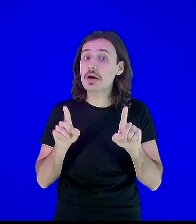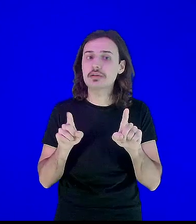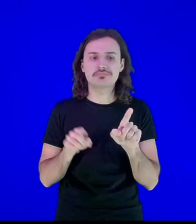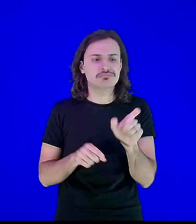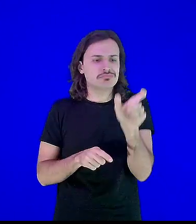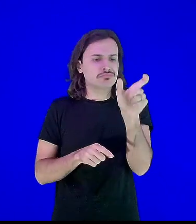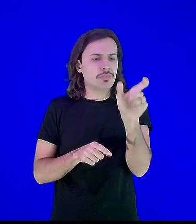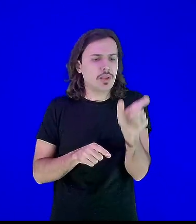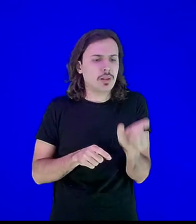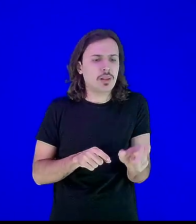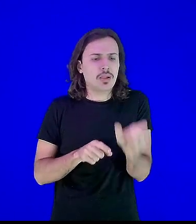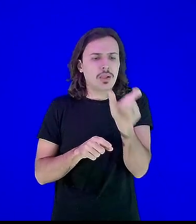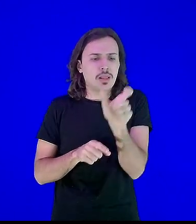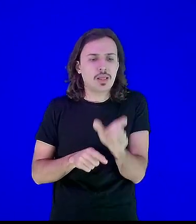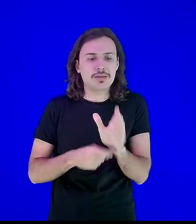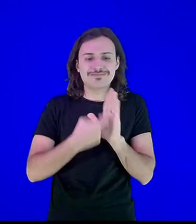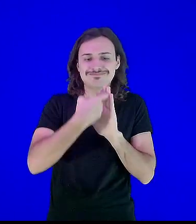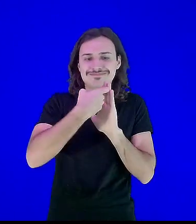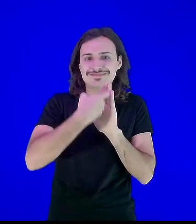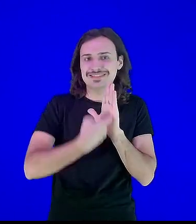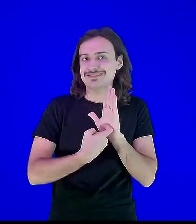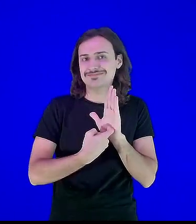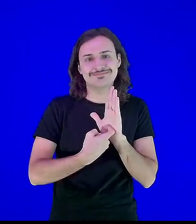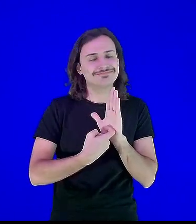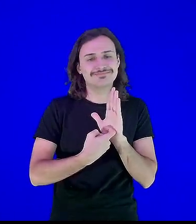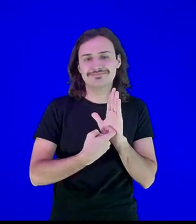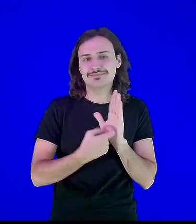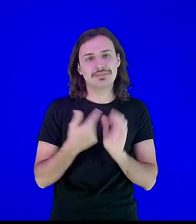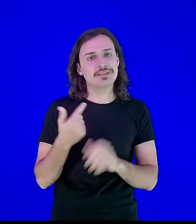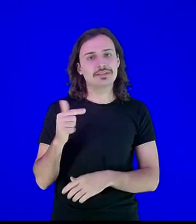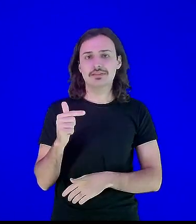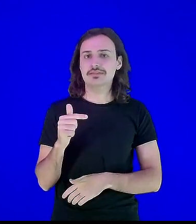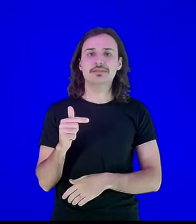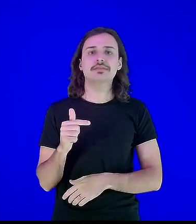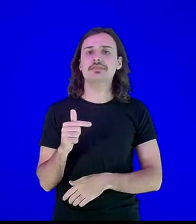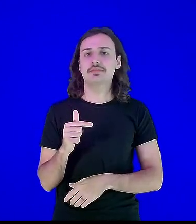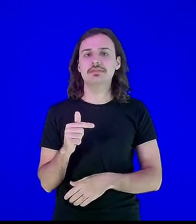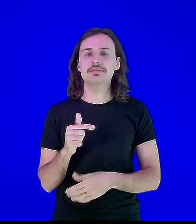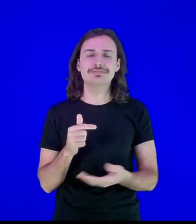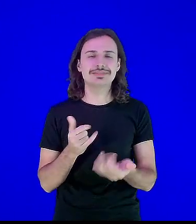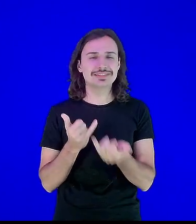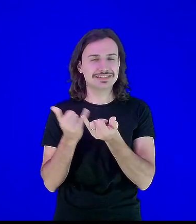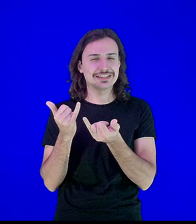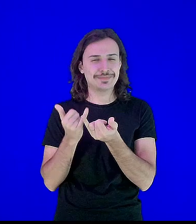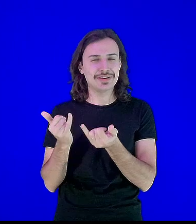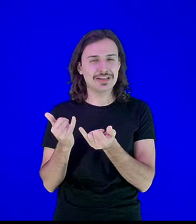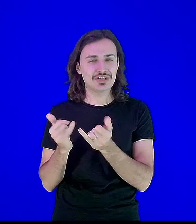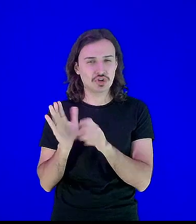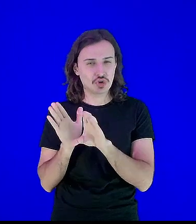to write just to as you would do in the Google Docs